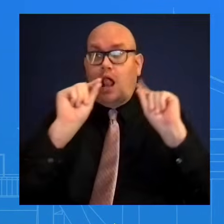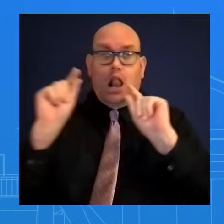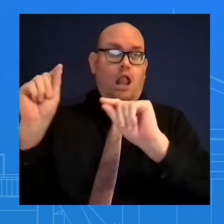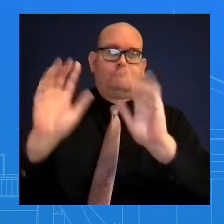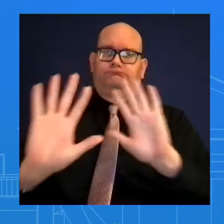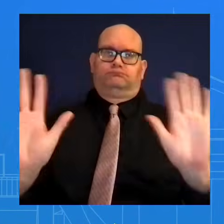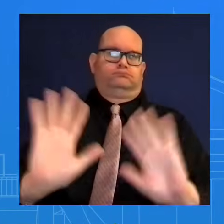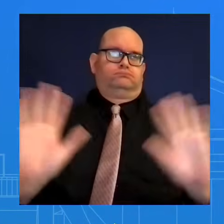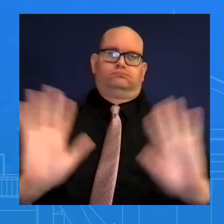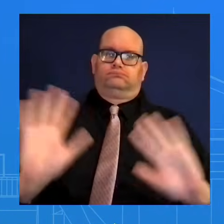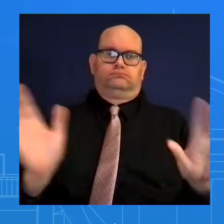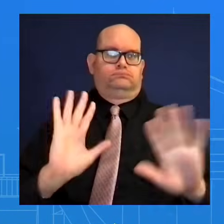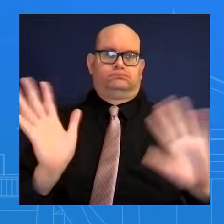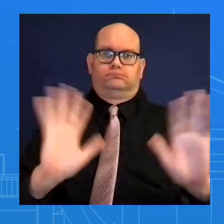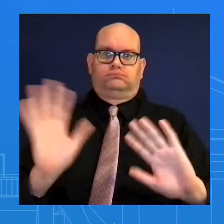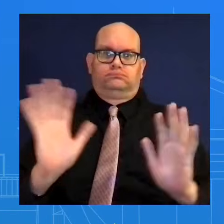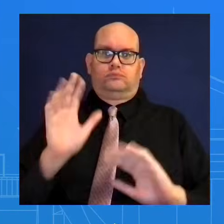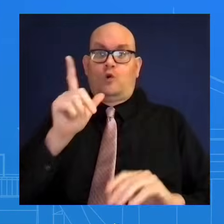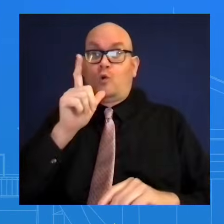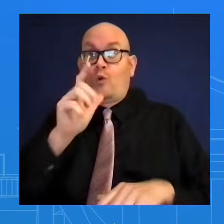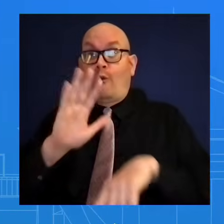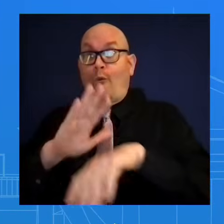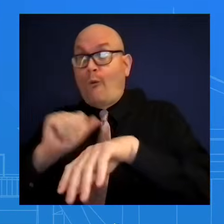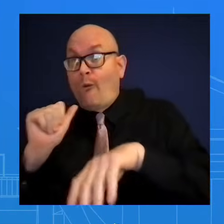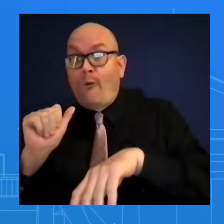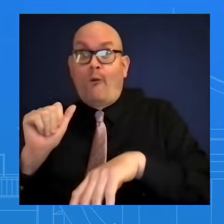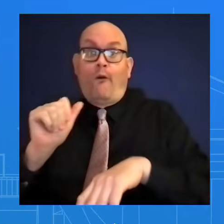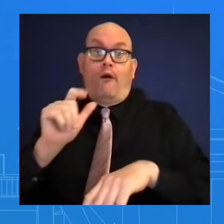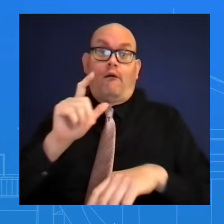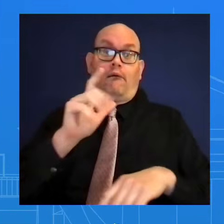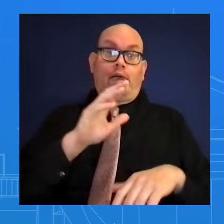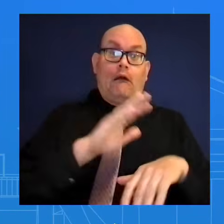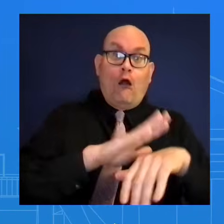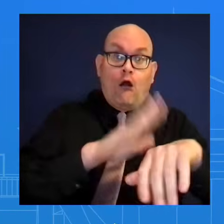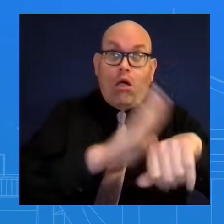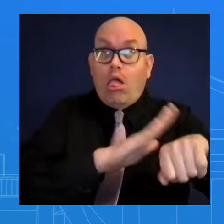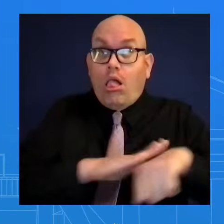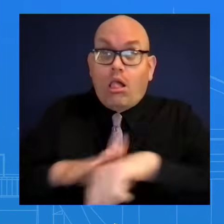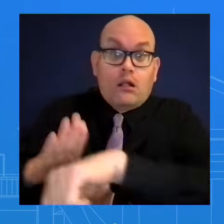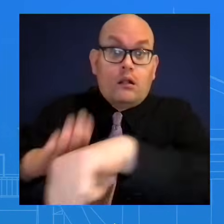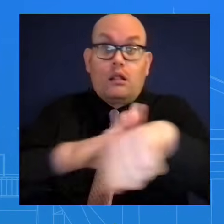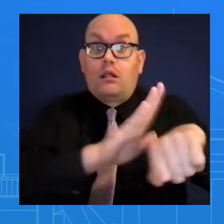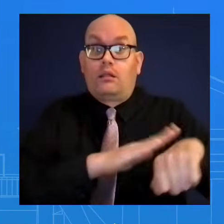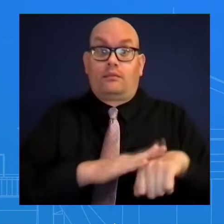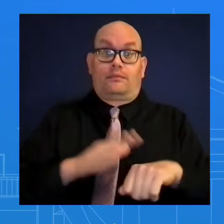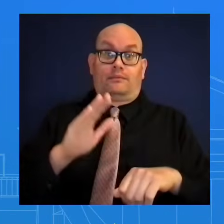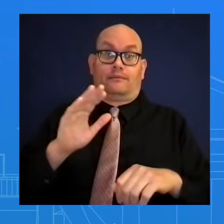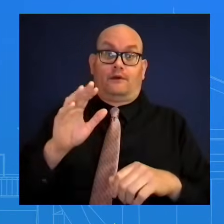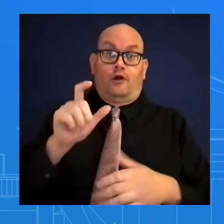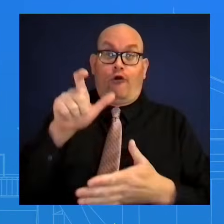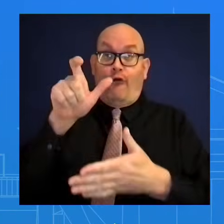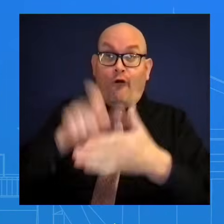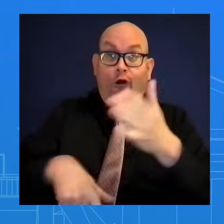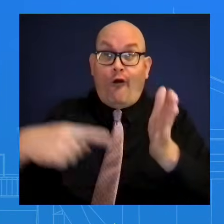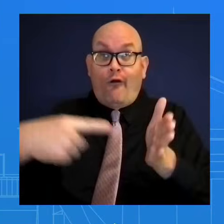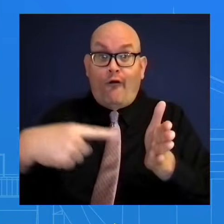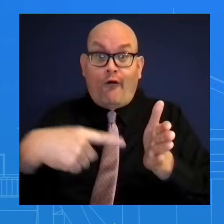that you talked about and the document -- I believe the FBI has spoken to that, and you're going to have to go to them on that.